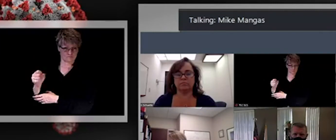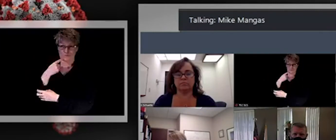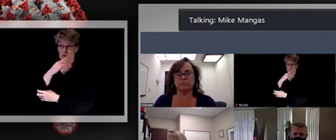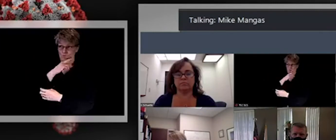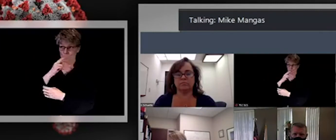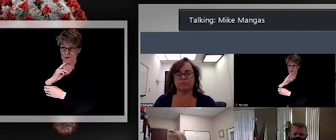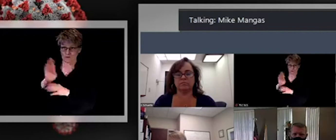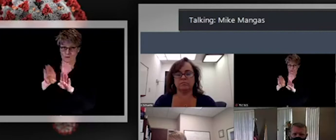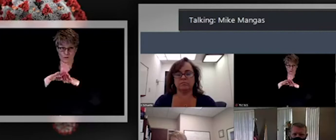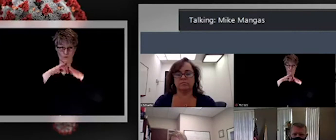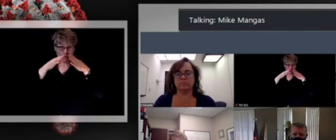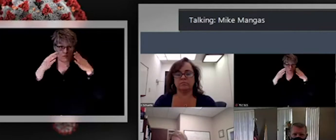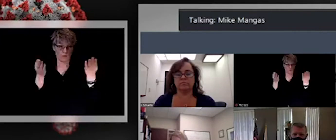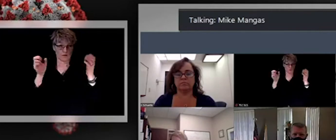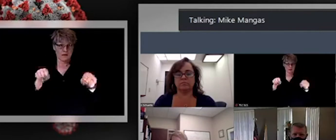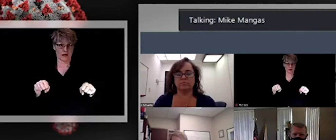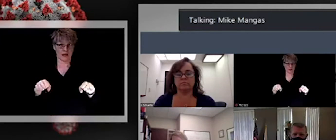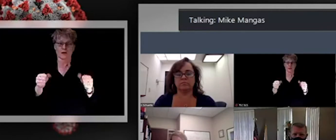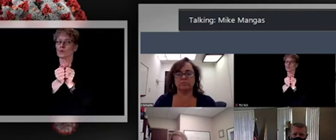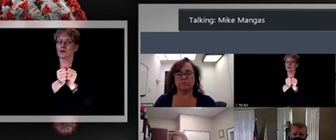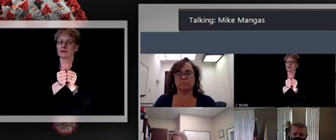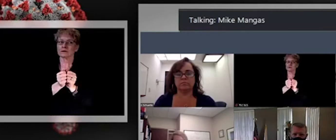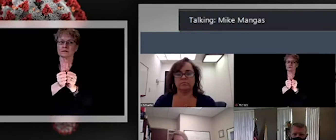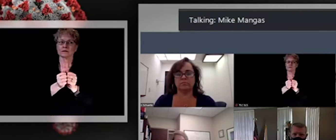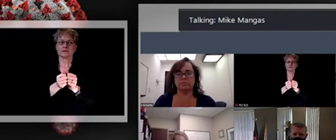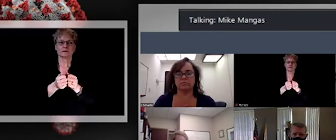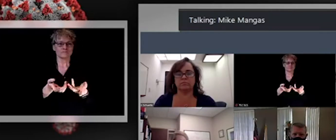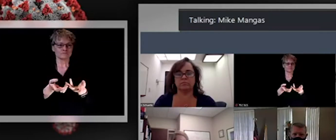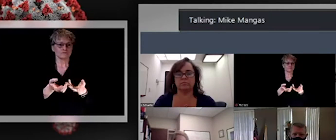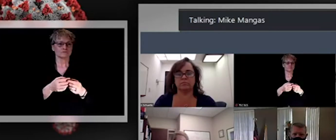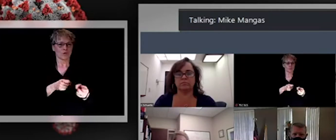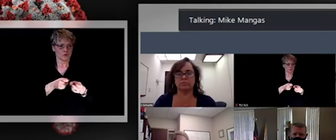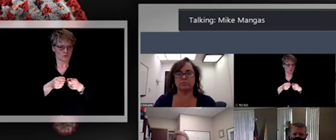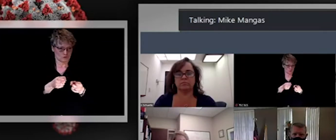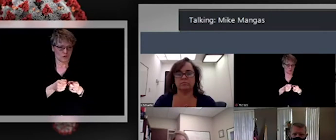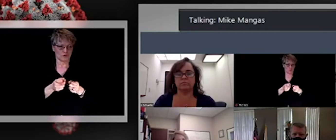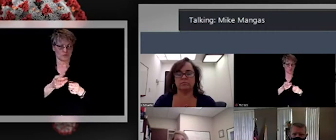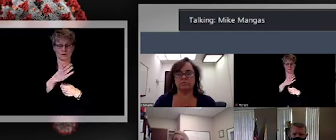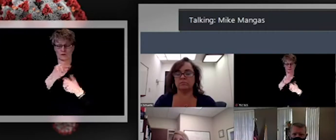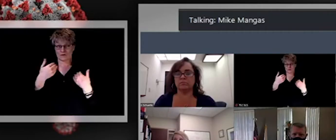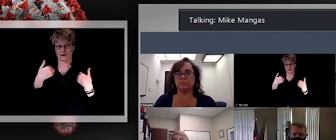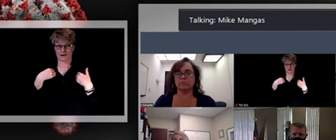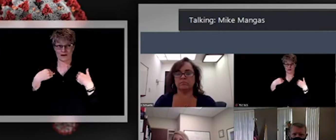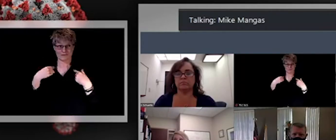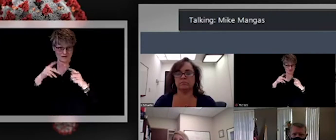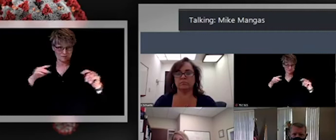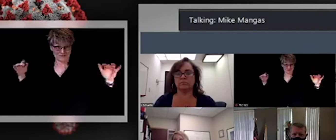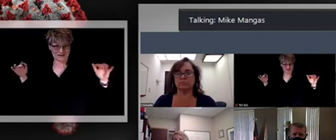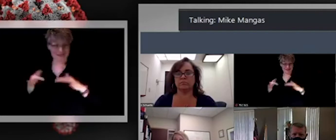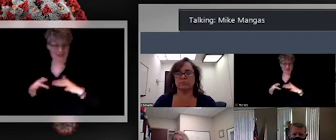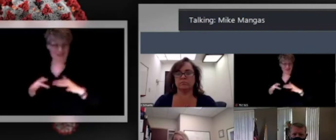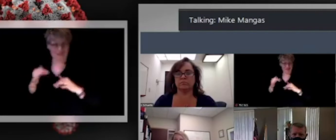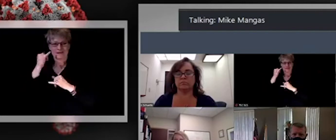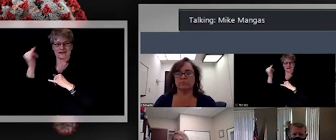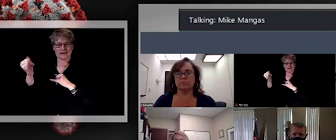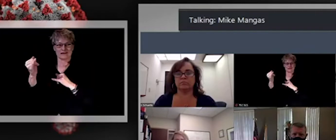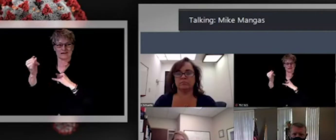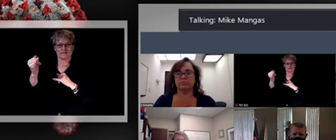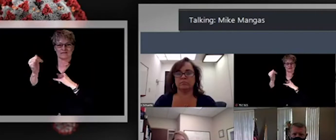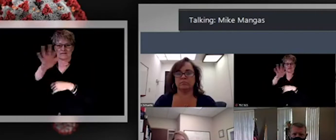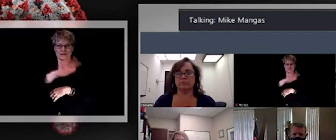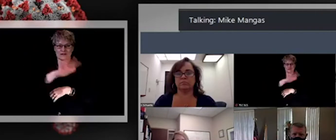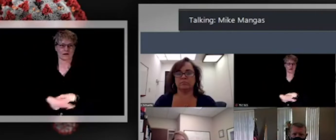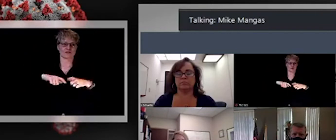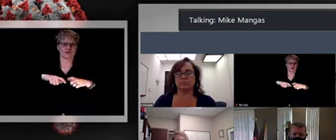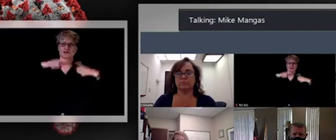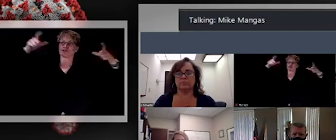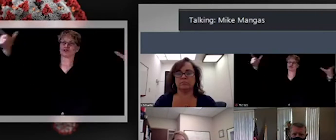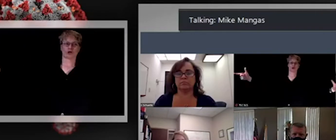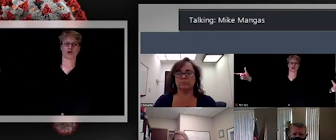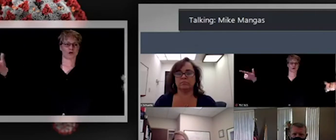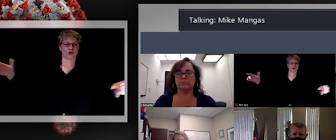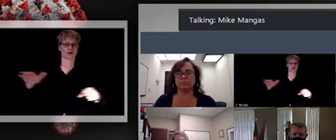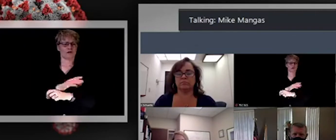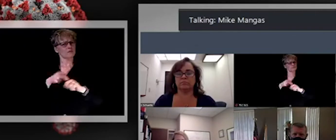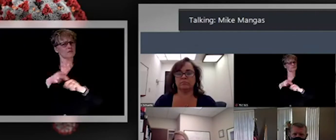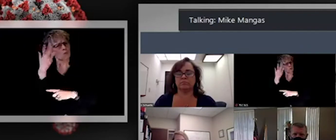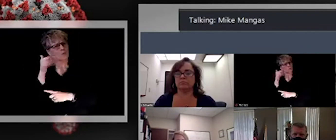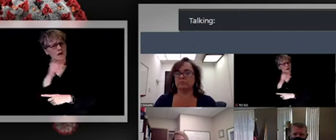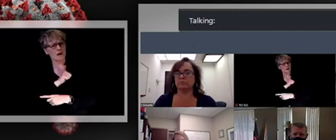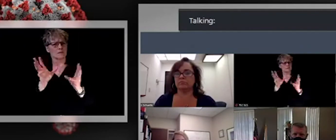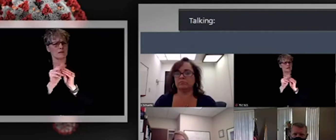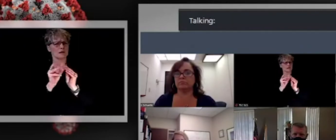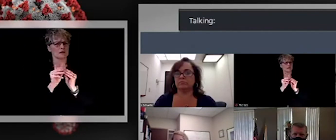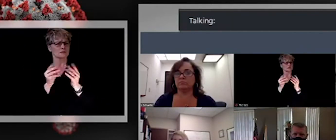gatherings of up to 200 people if the venue large enough, but why can't we have meetings.